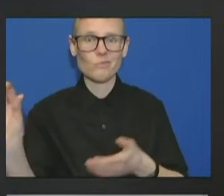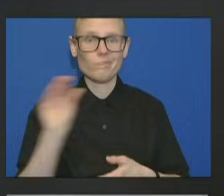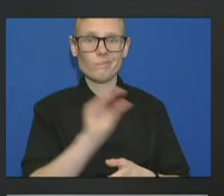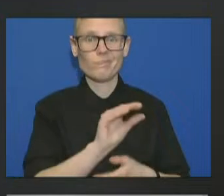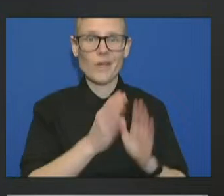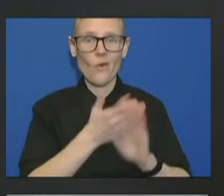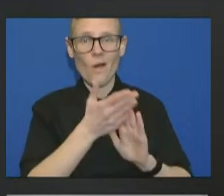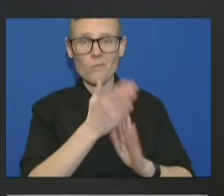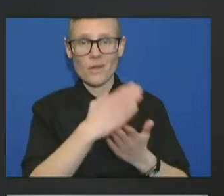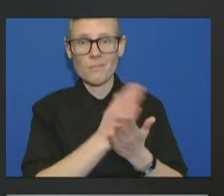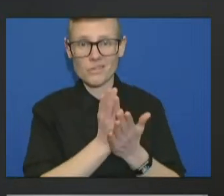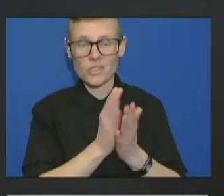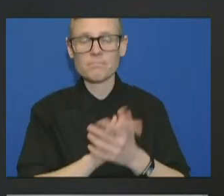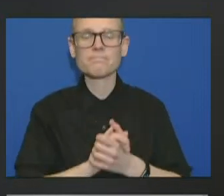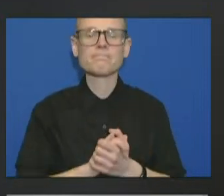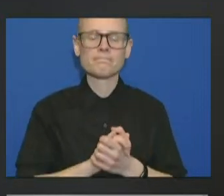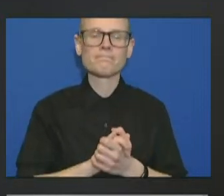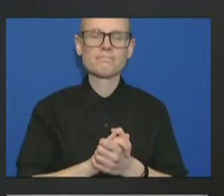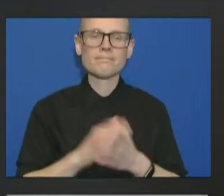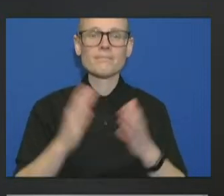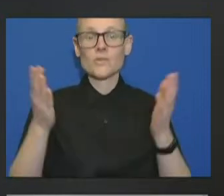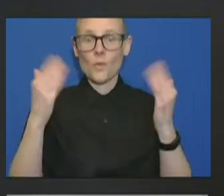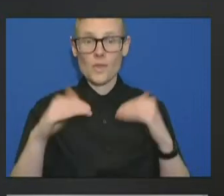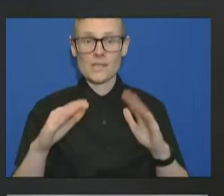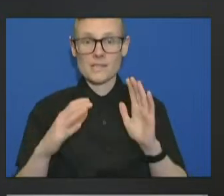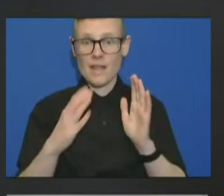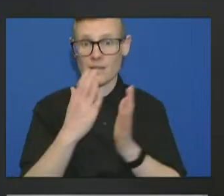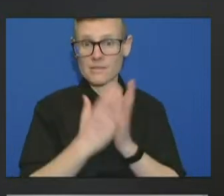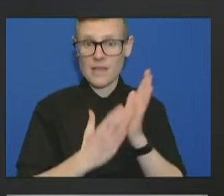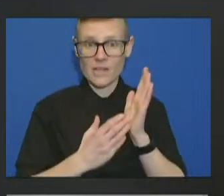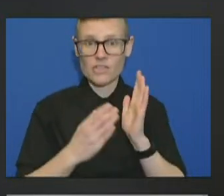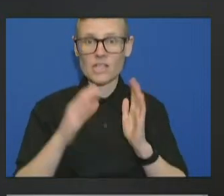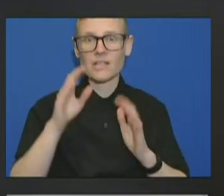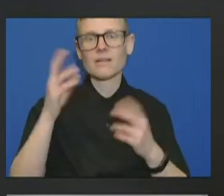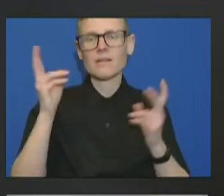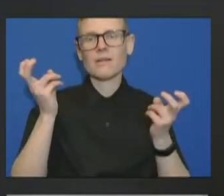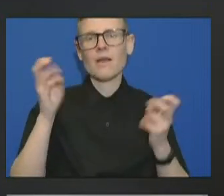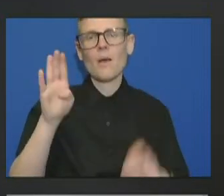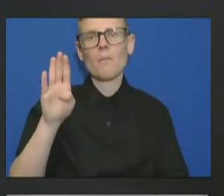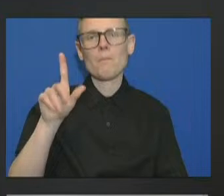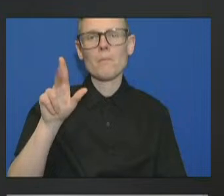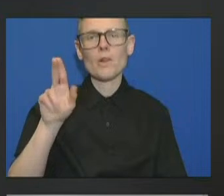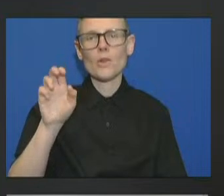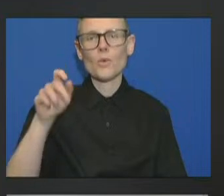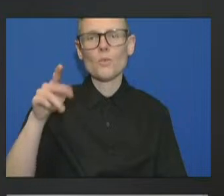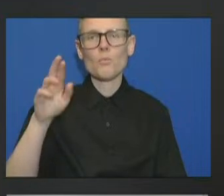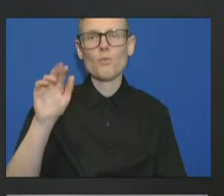that's gone. And so now all that money needs to come to our operating budget. All right.